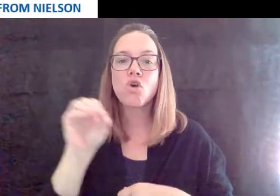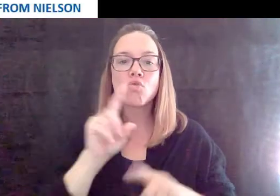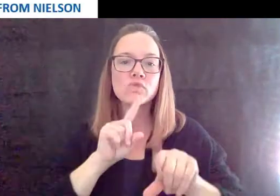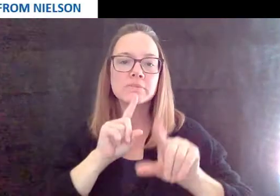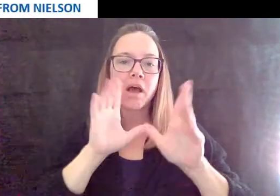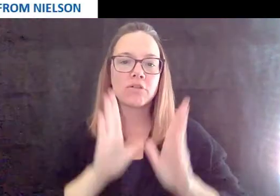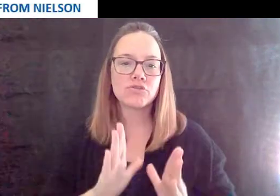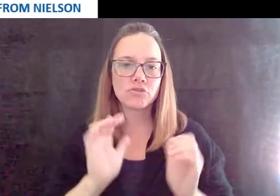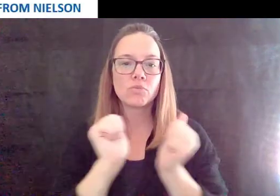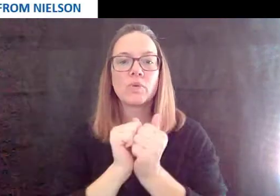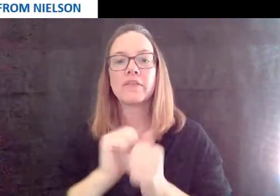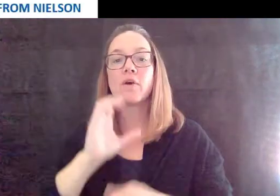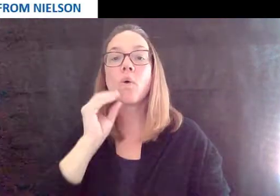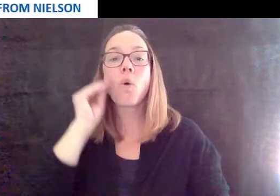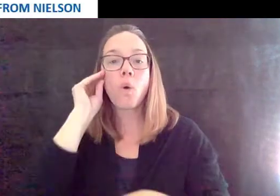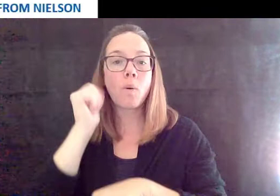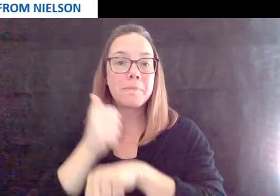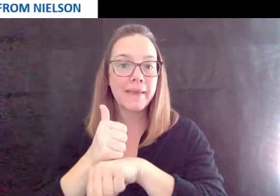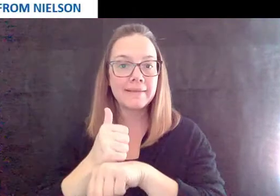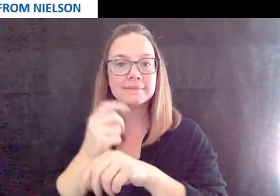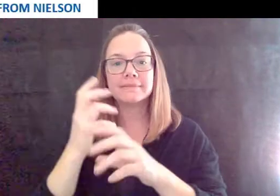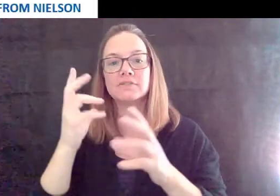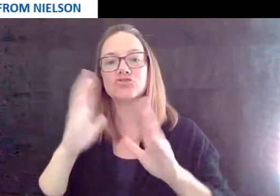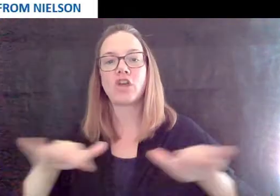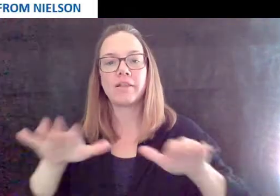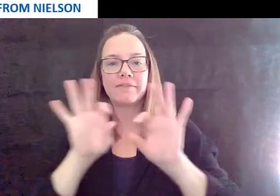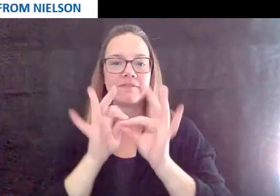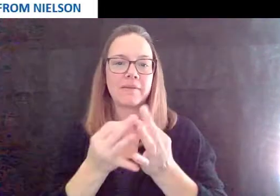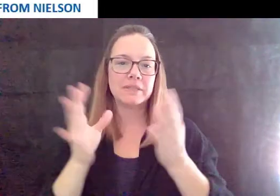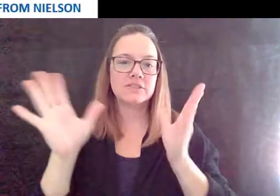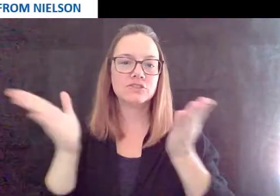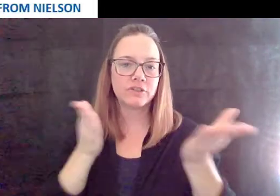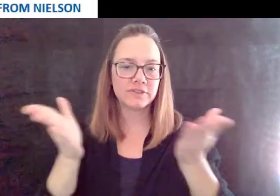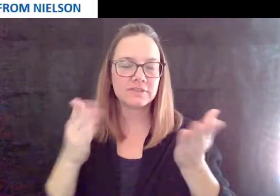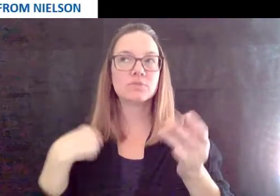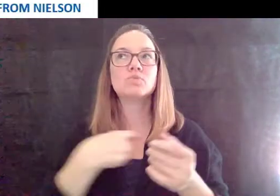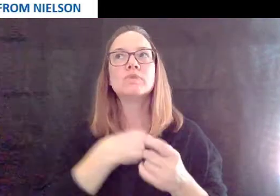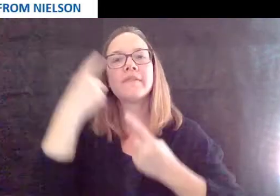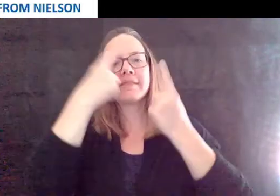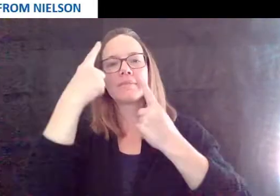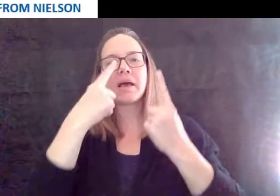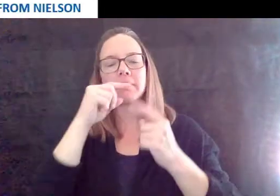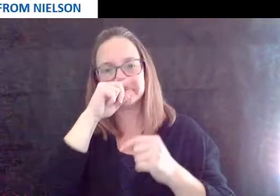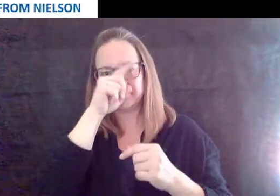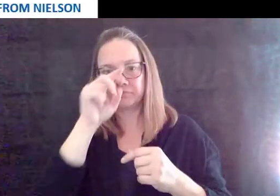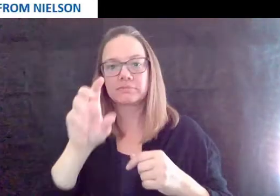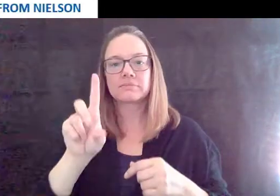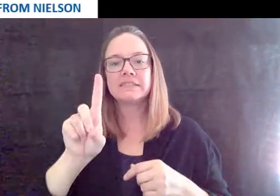with our home-based childhood therapy services. And as we think about digitally what we want to do,